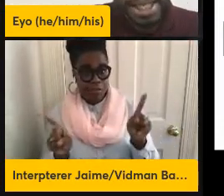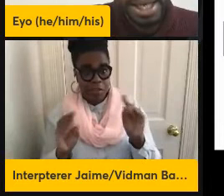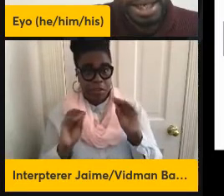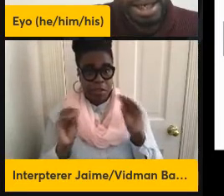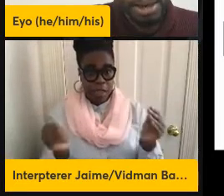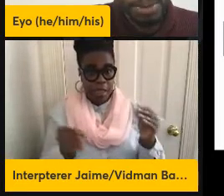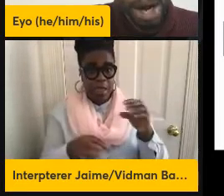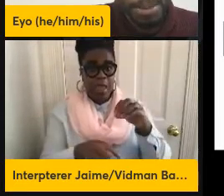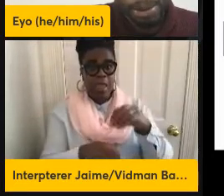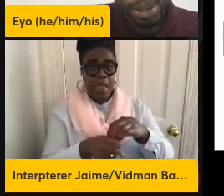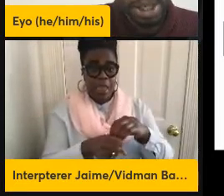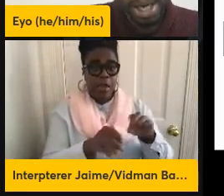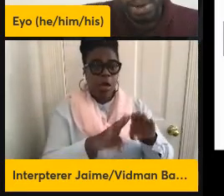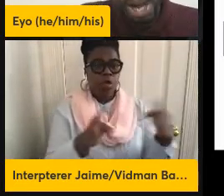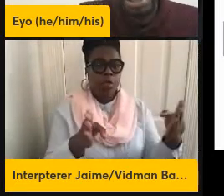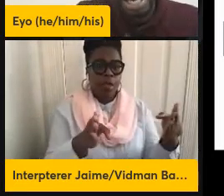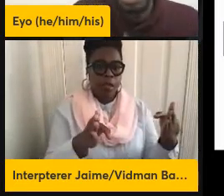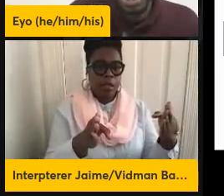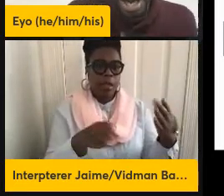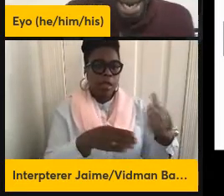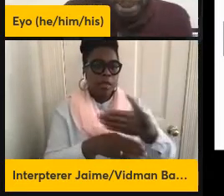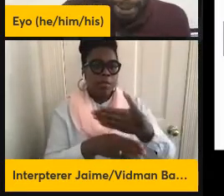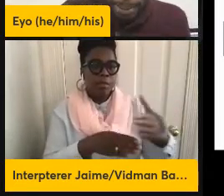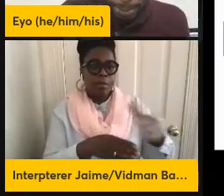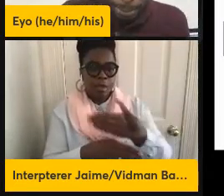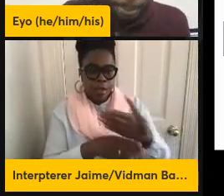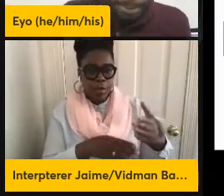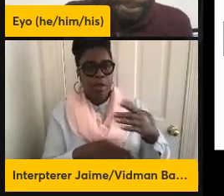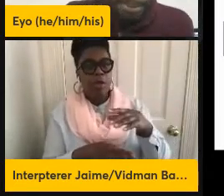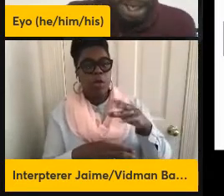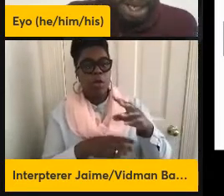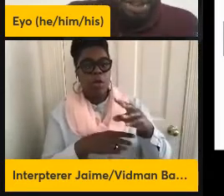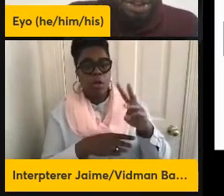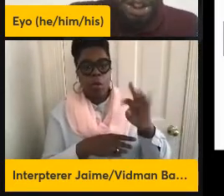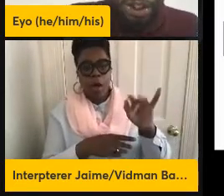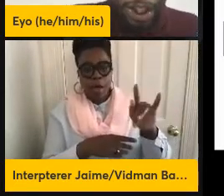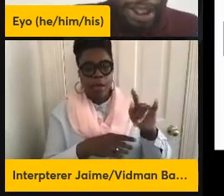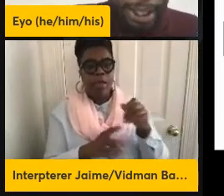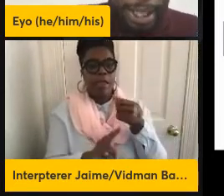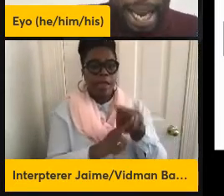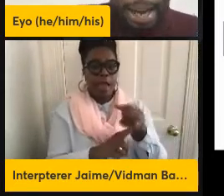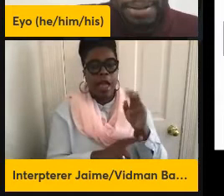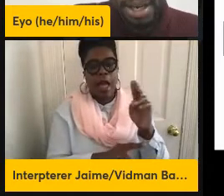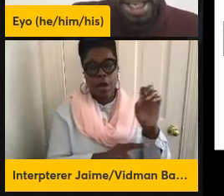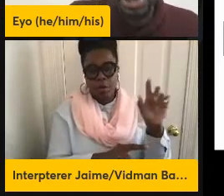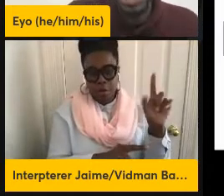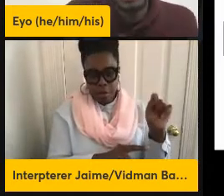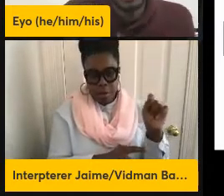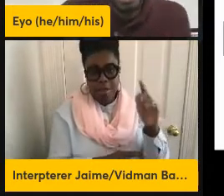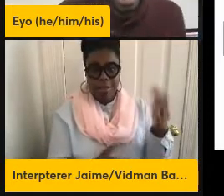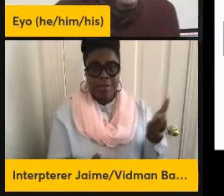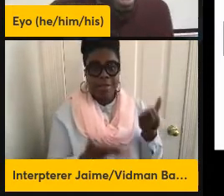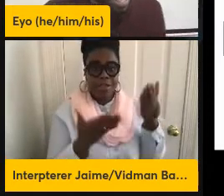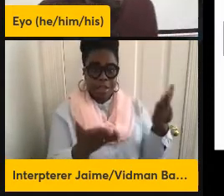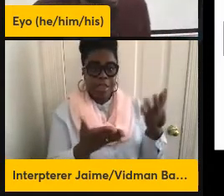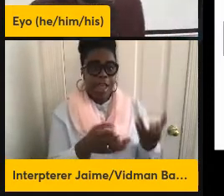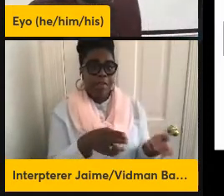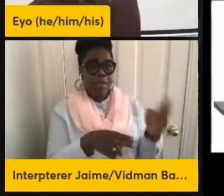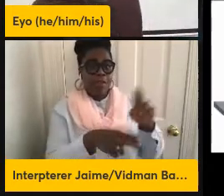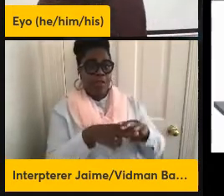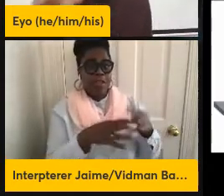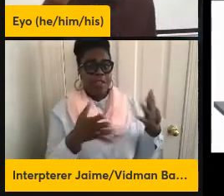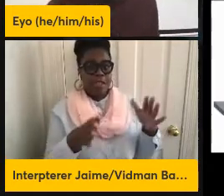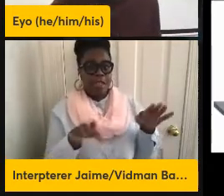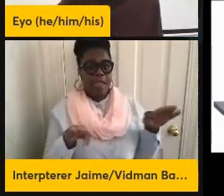in the To open on between wild types and knockouts. So this suggests that they have increased anxiety behaviors, he moved on